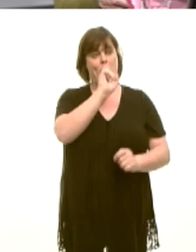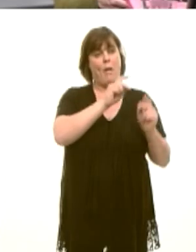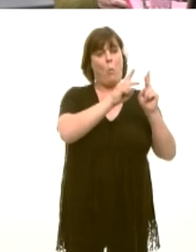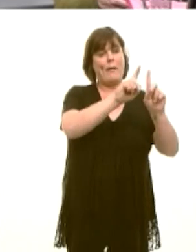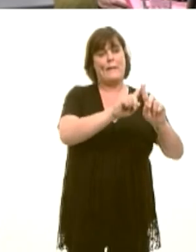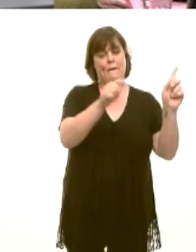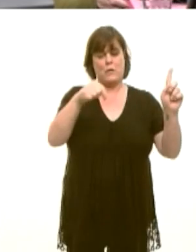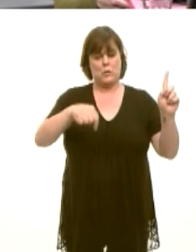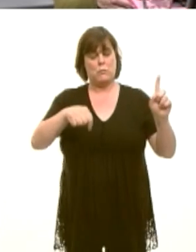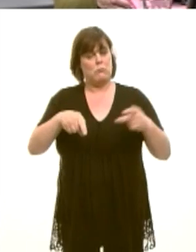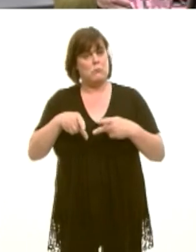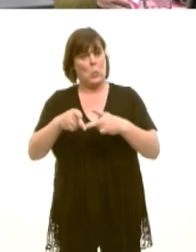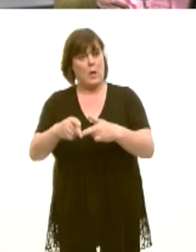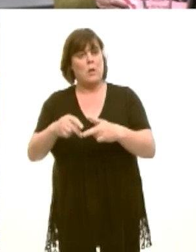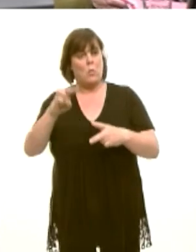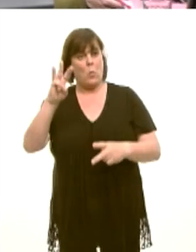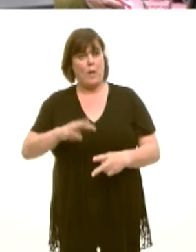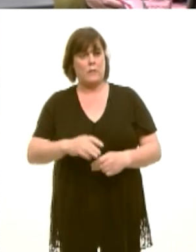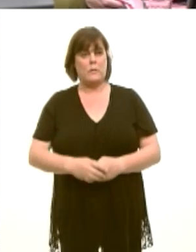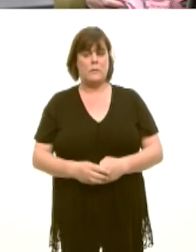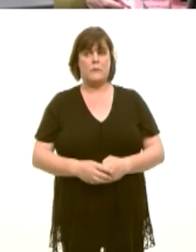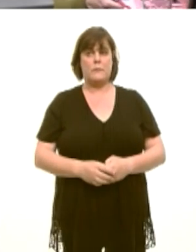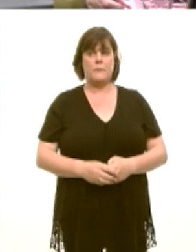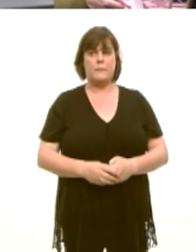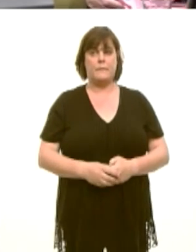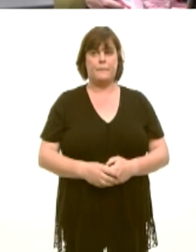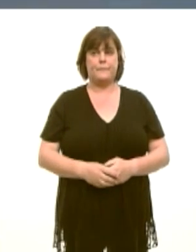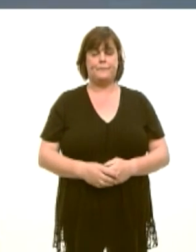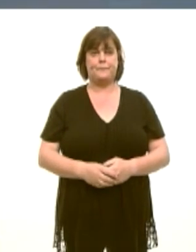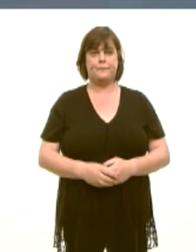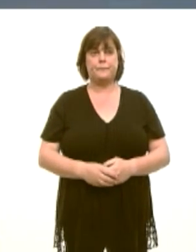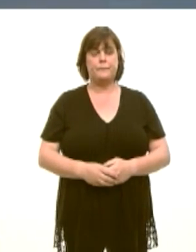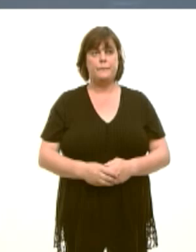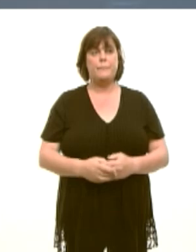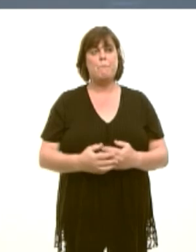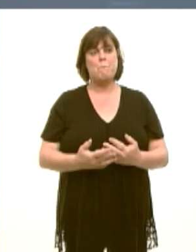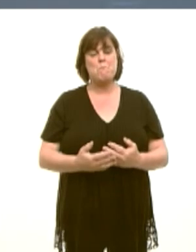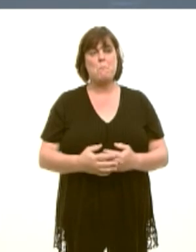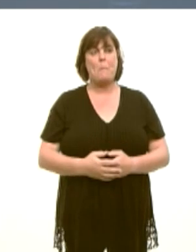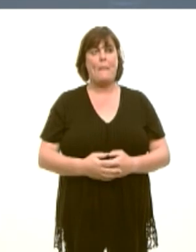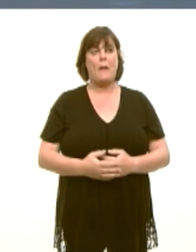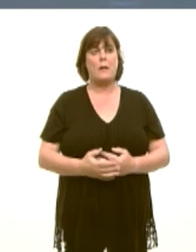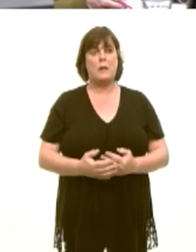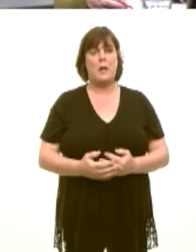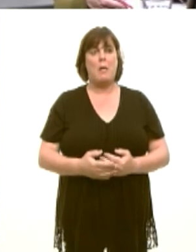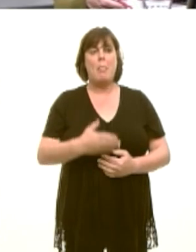very little formal opposition. Carwyn Jones: What is important to remember